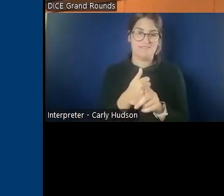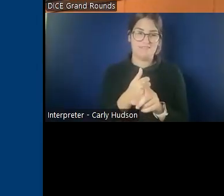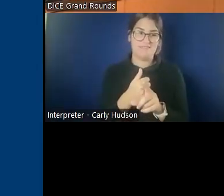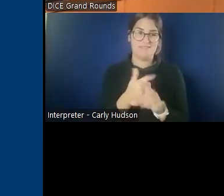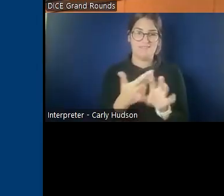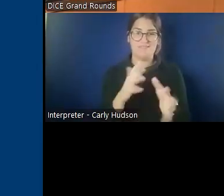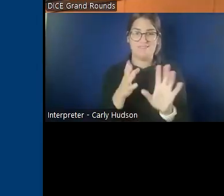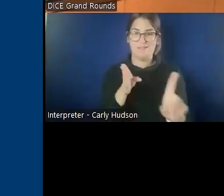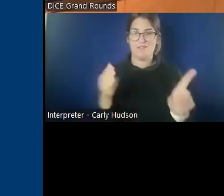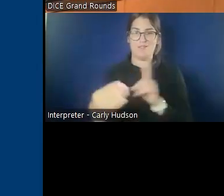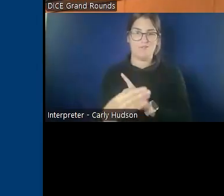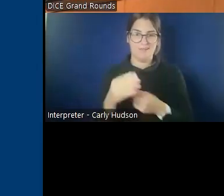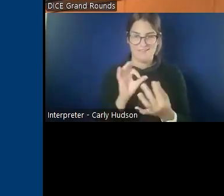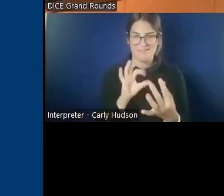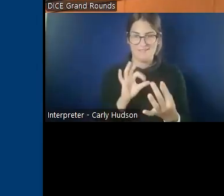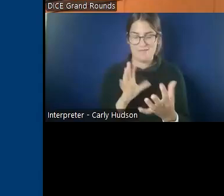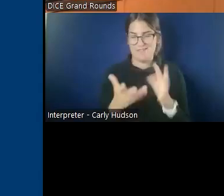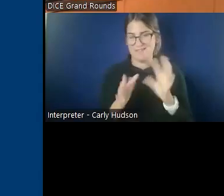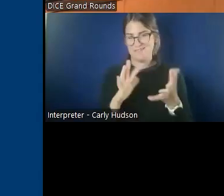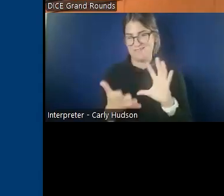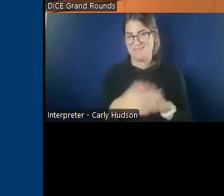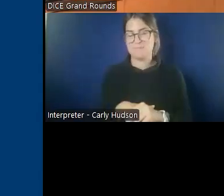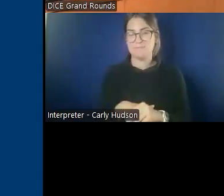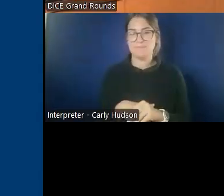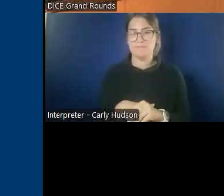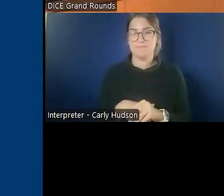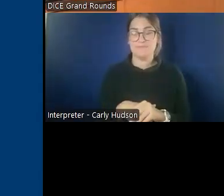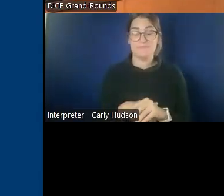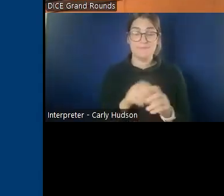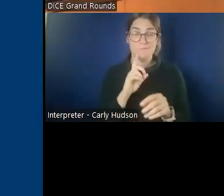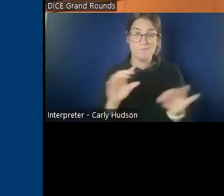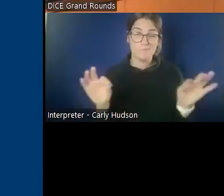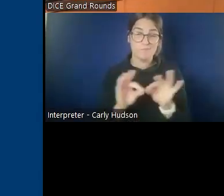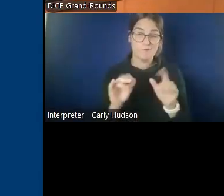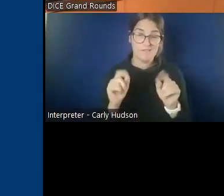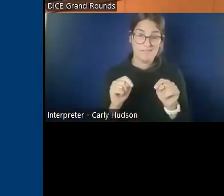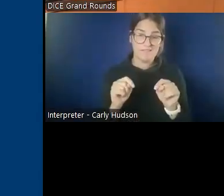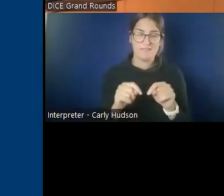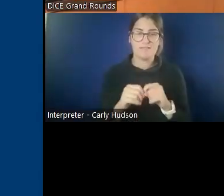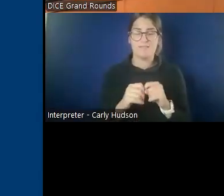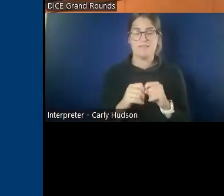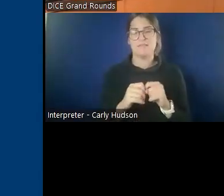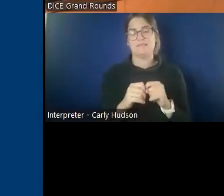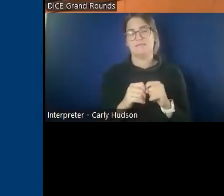feedback of um is it really worth it for us to keep pushing for this like are are we asking for